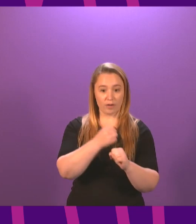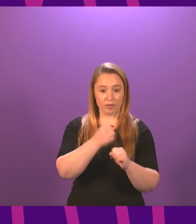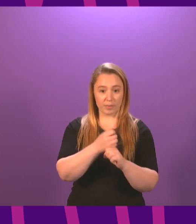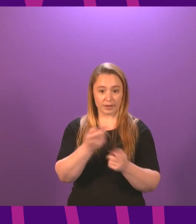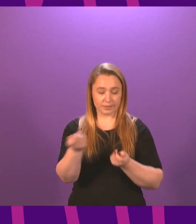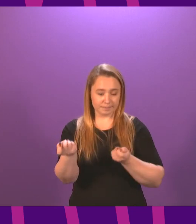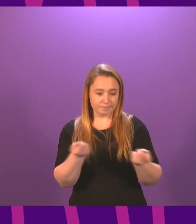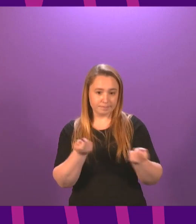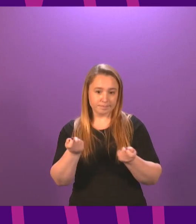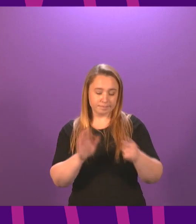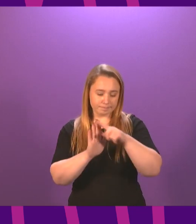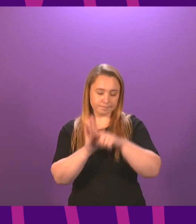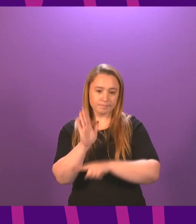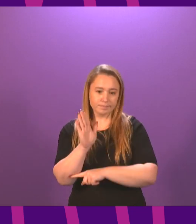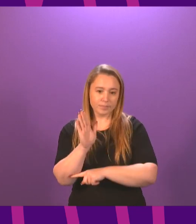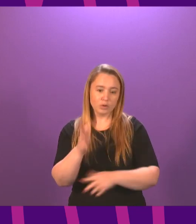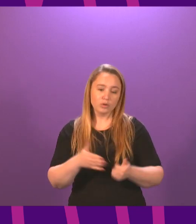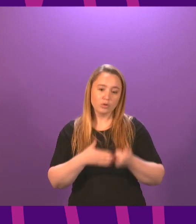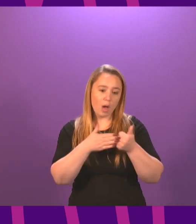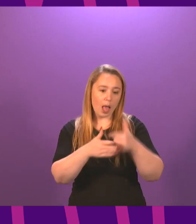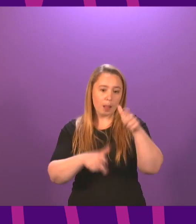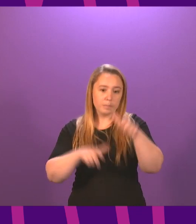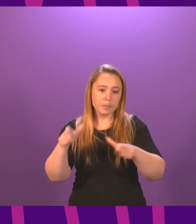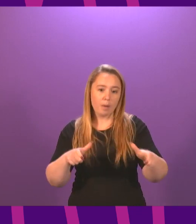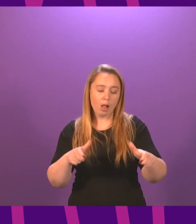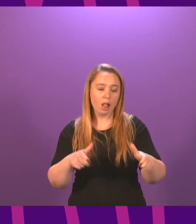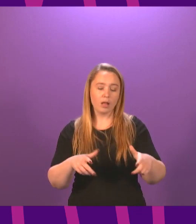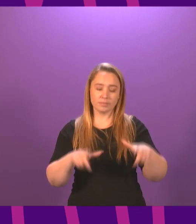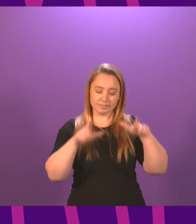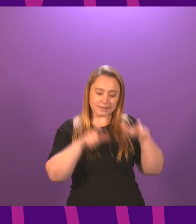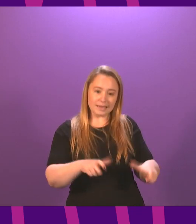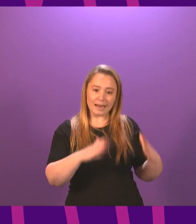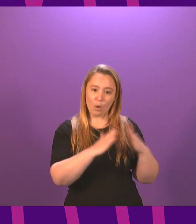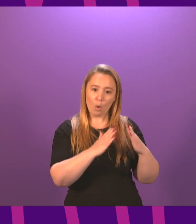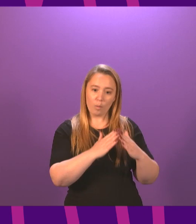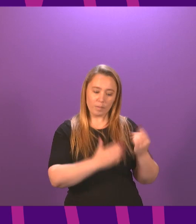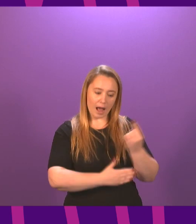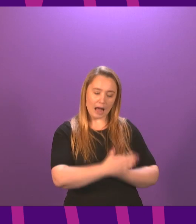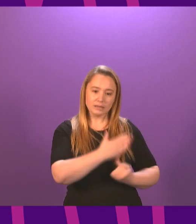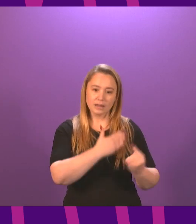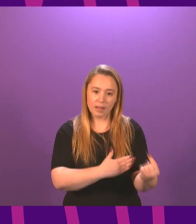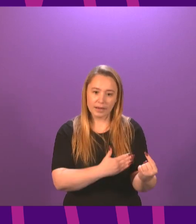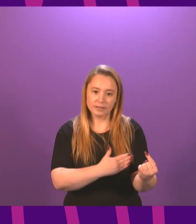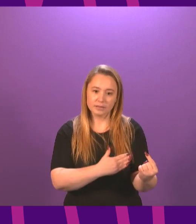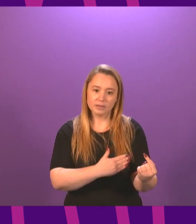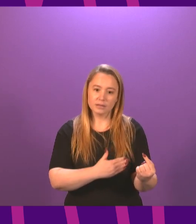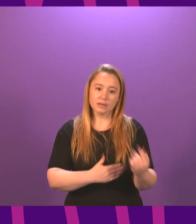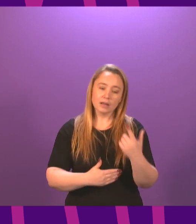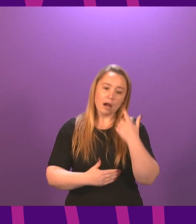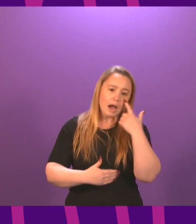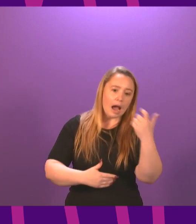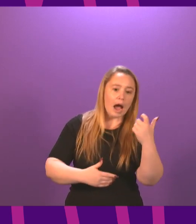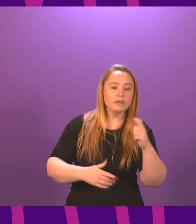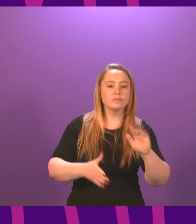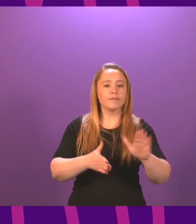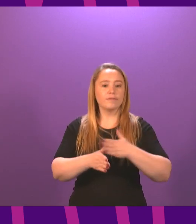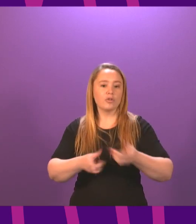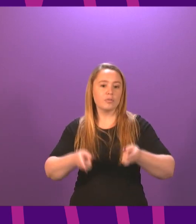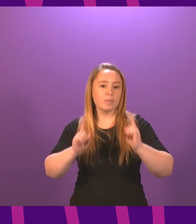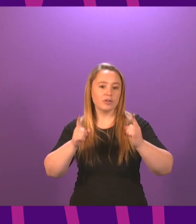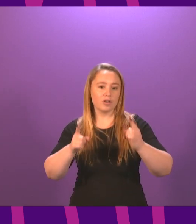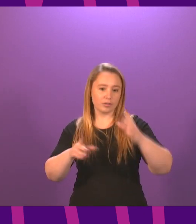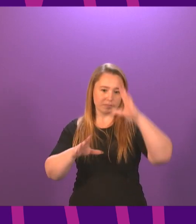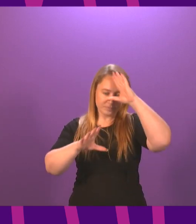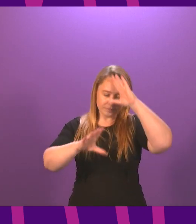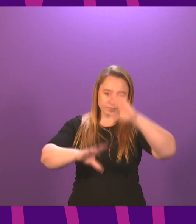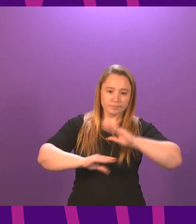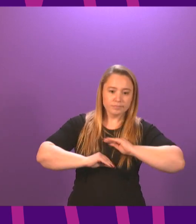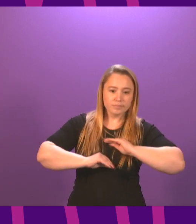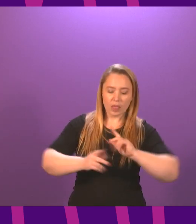to help people to self-isolate, will the First Minister set out what the proposed changes